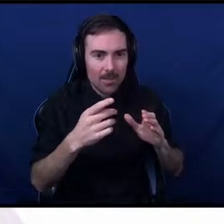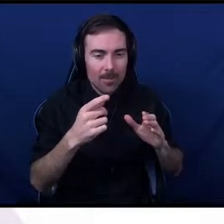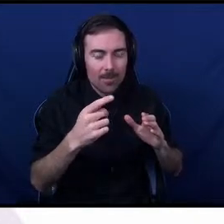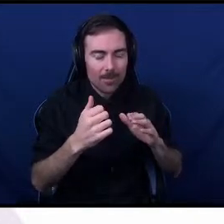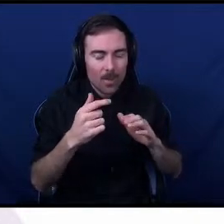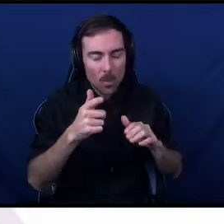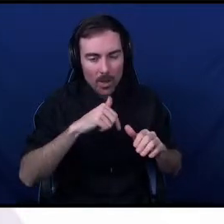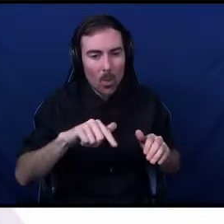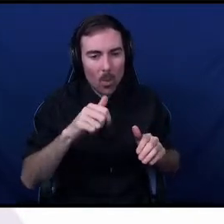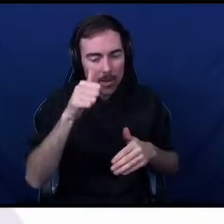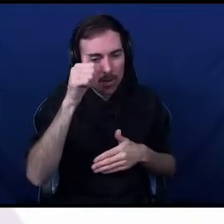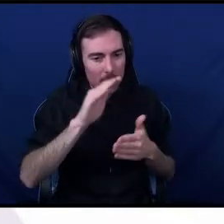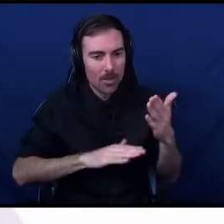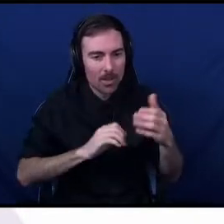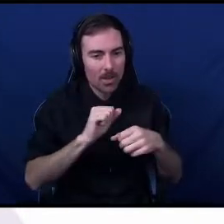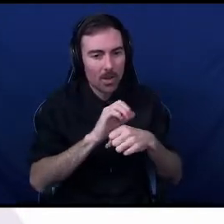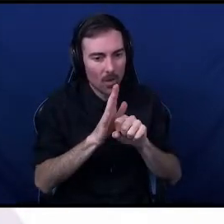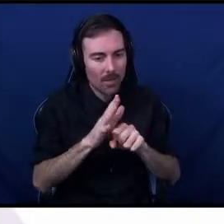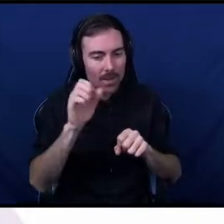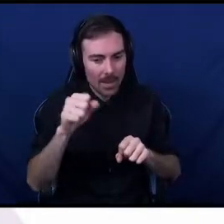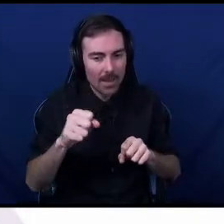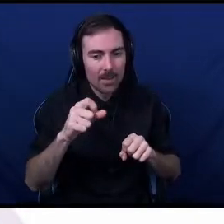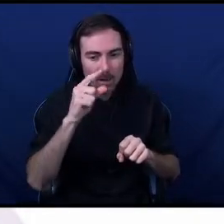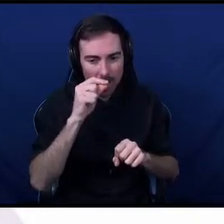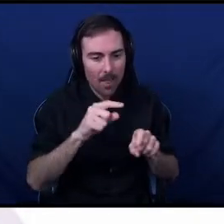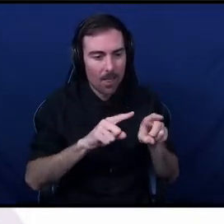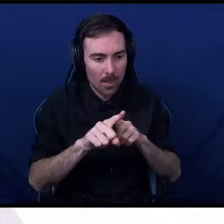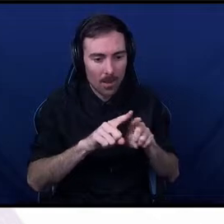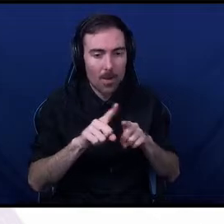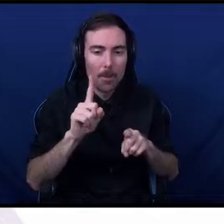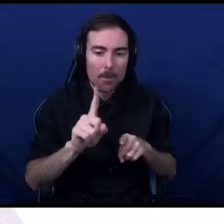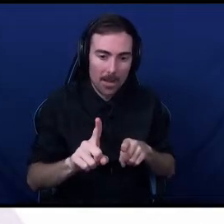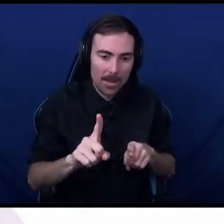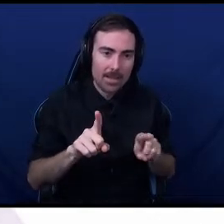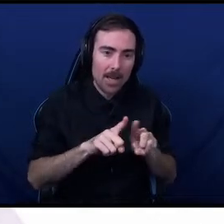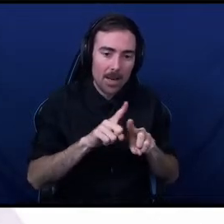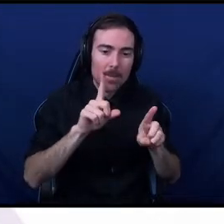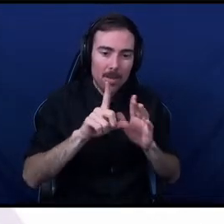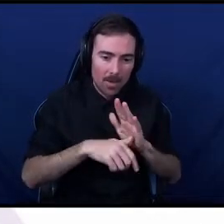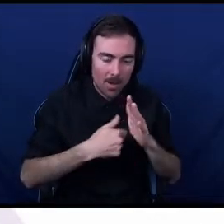Yes, we've got some things to learn from that. But I think we've also got to continue to hear continue to listen,